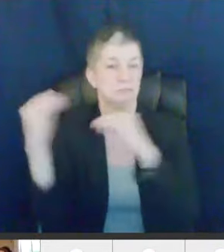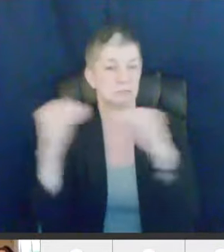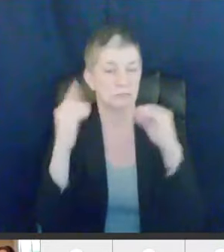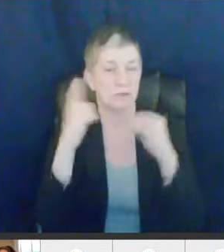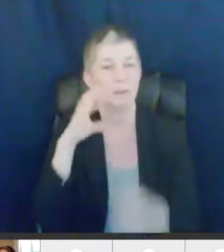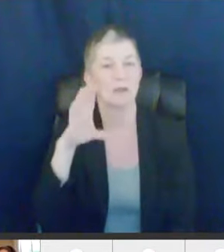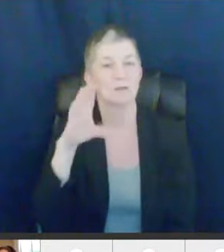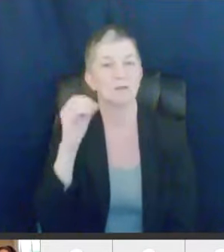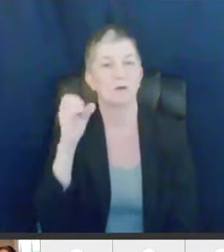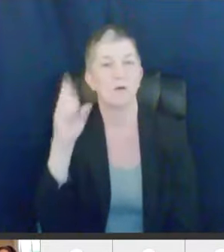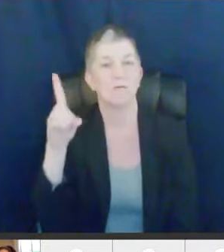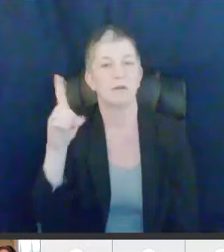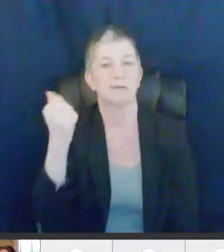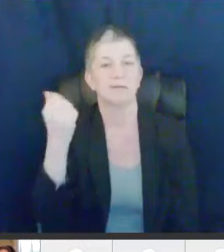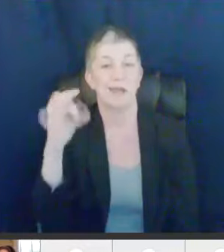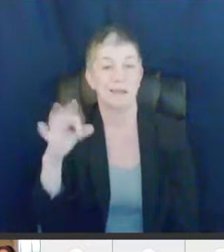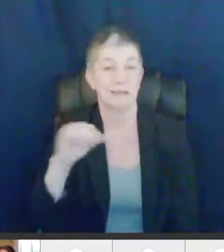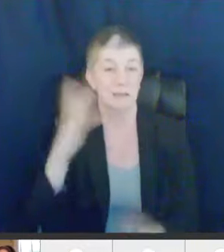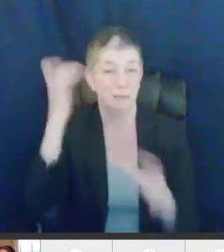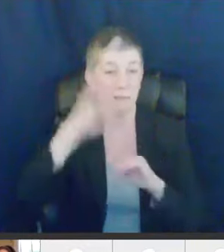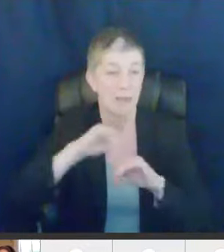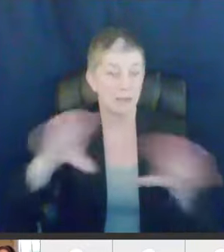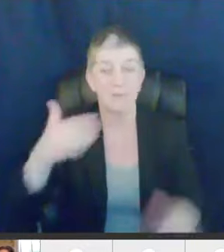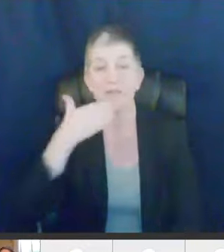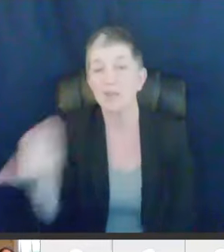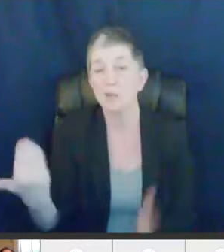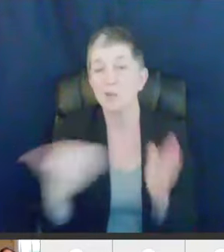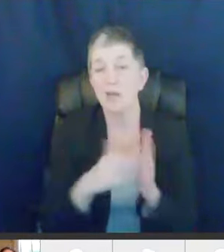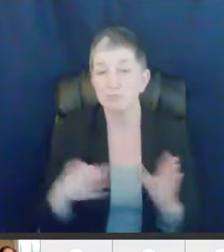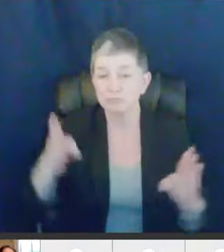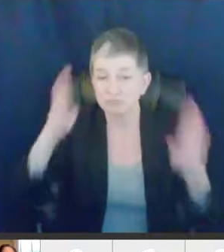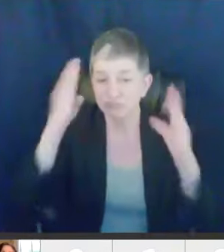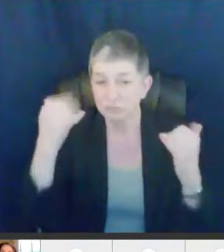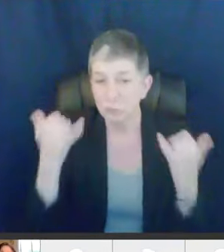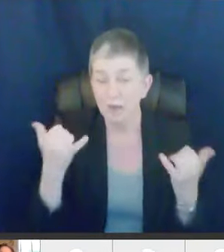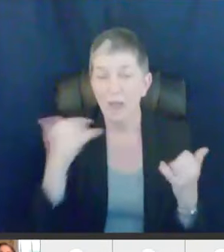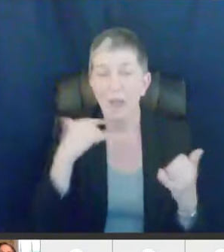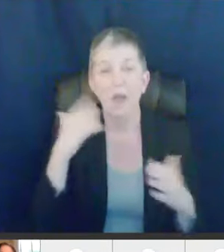epidemic thank you again for listening today and I hope you all enjoy a nice